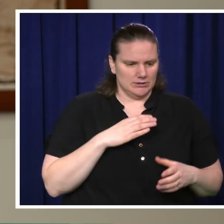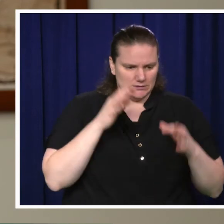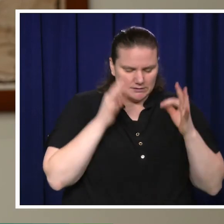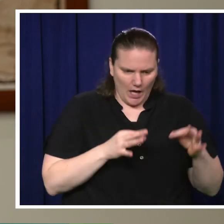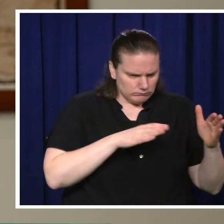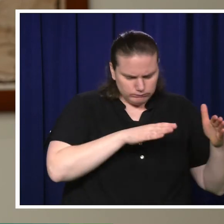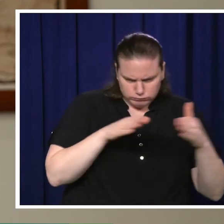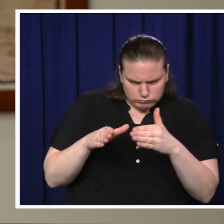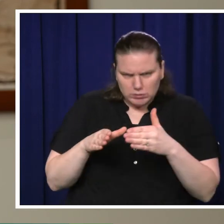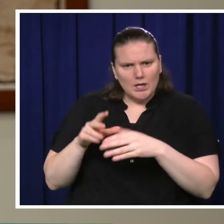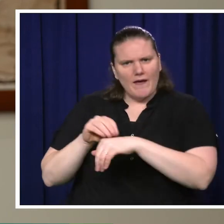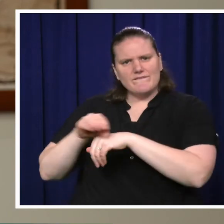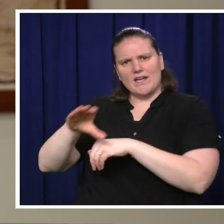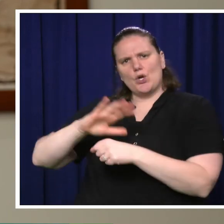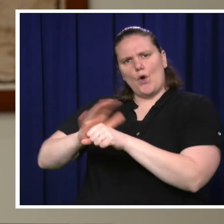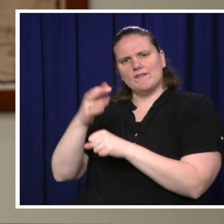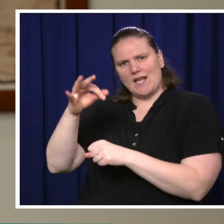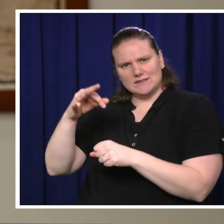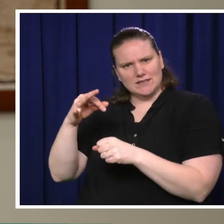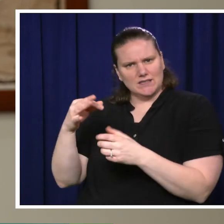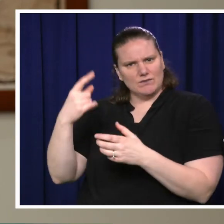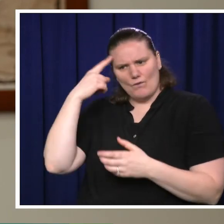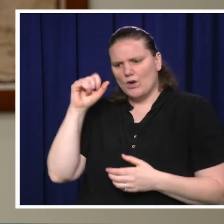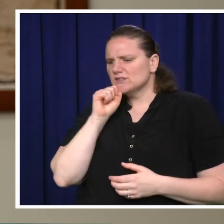Instead, commission members decided to look into the effects